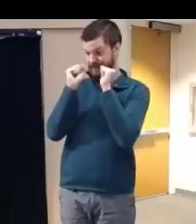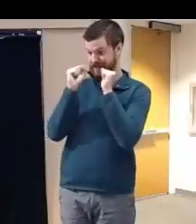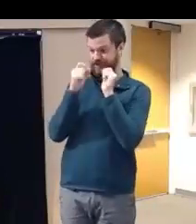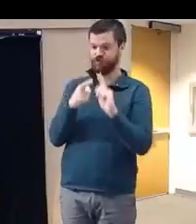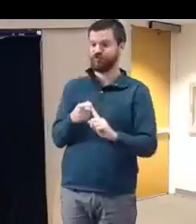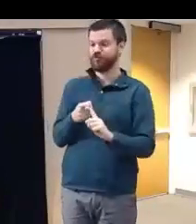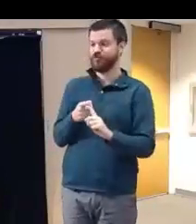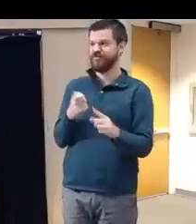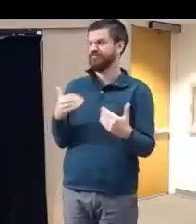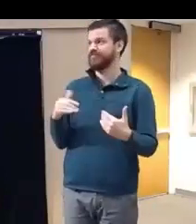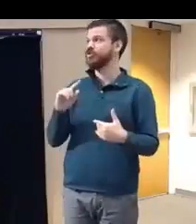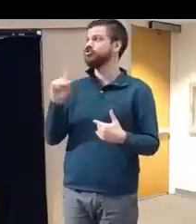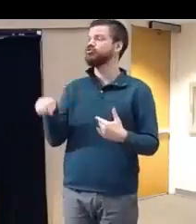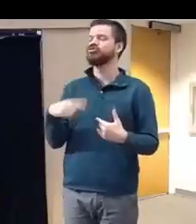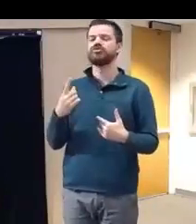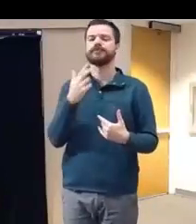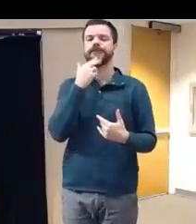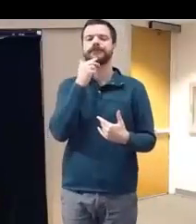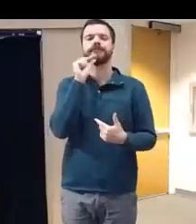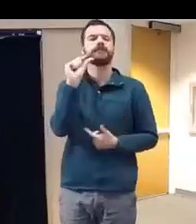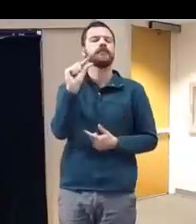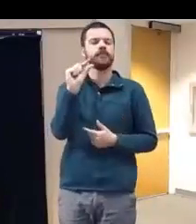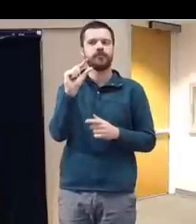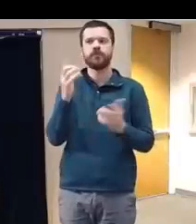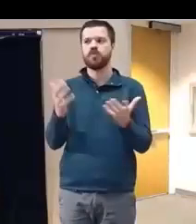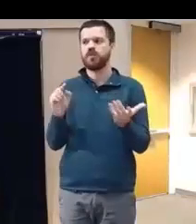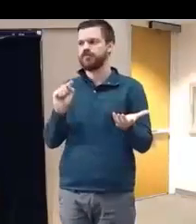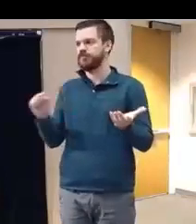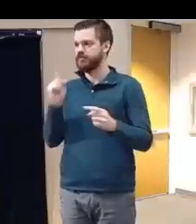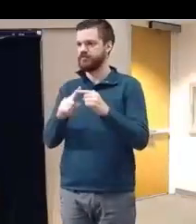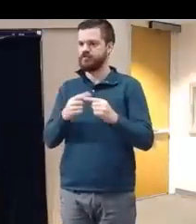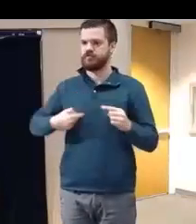that this is really just a drop in the bucket of what they and others of us in education